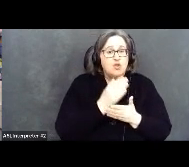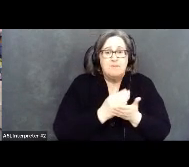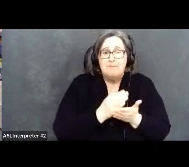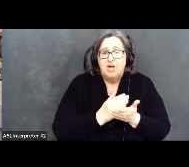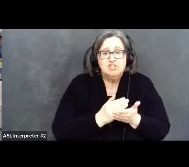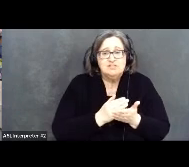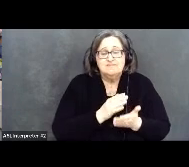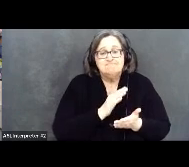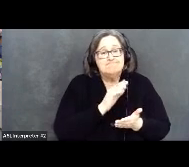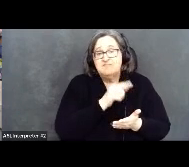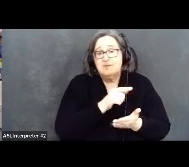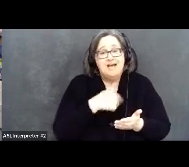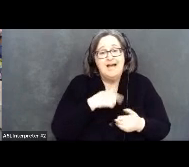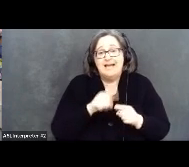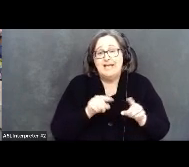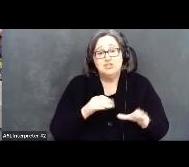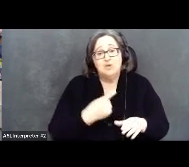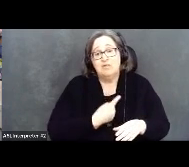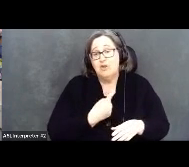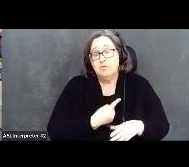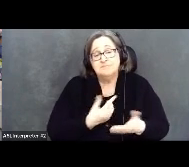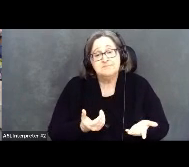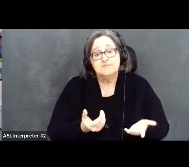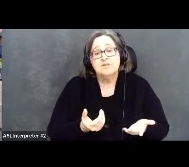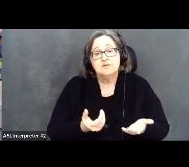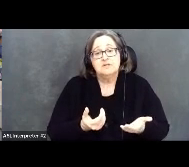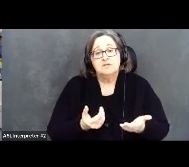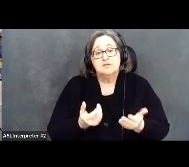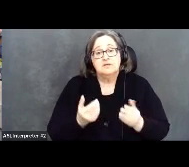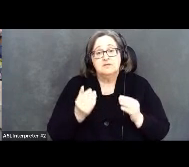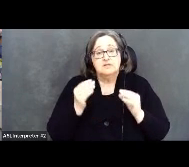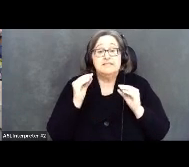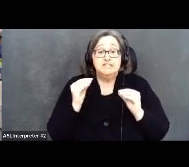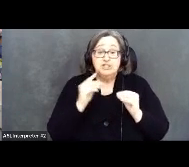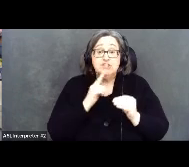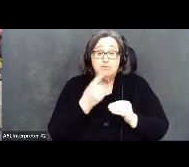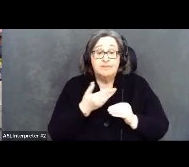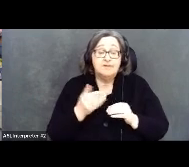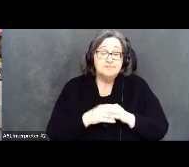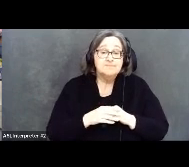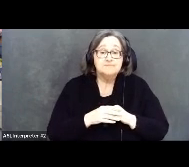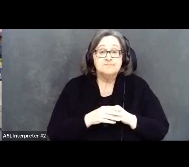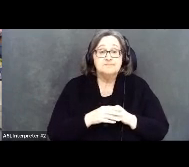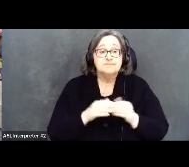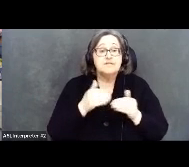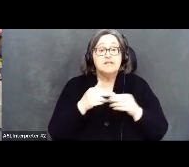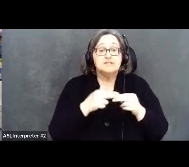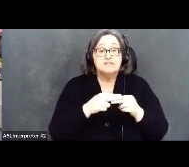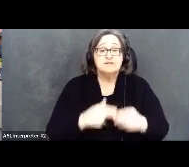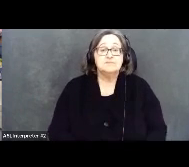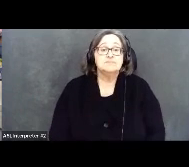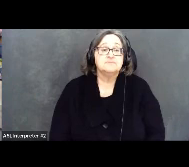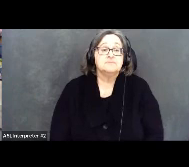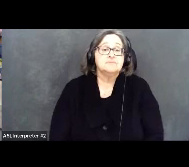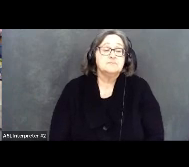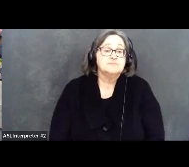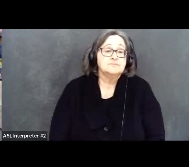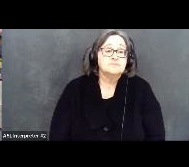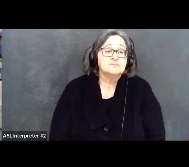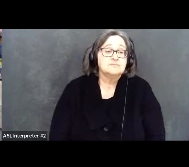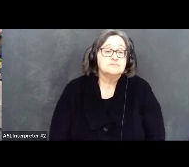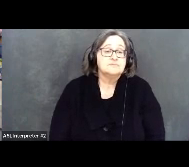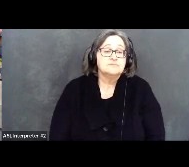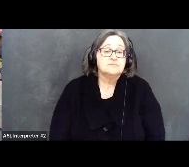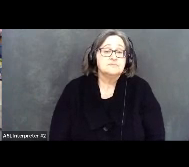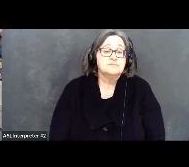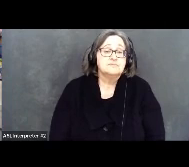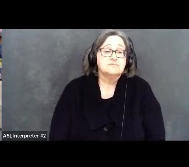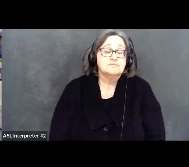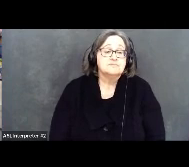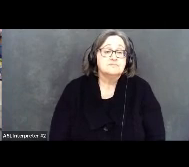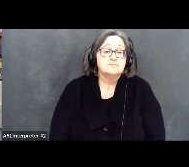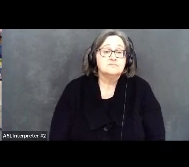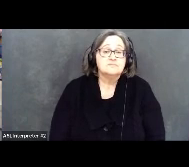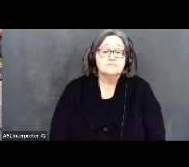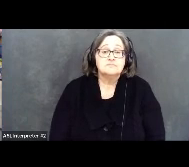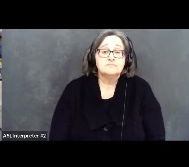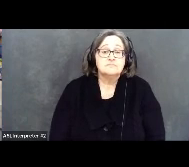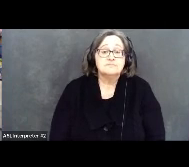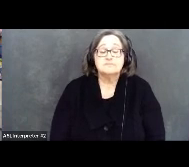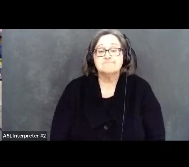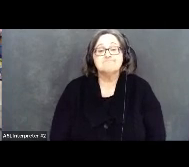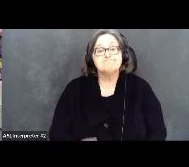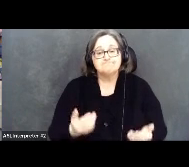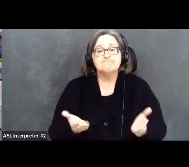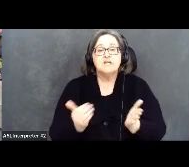possibly do on my own an teaching is one of them. Just like I just said, Declan would not have